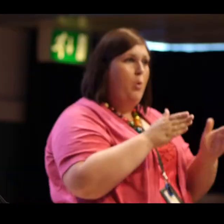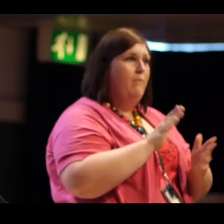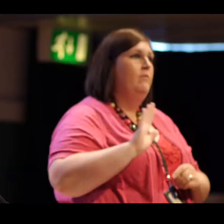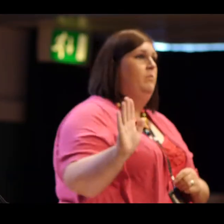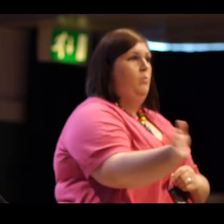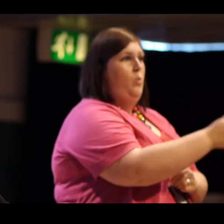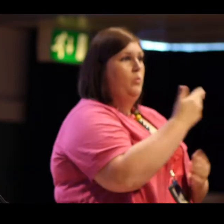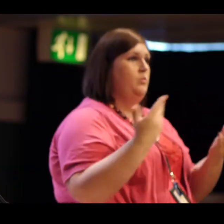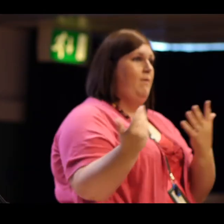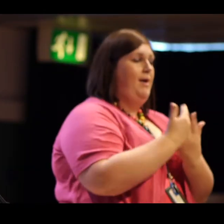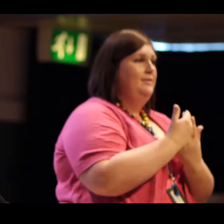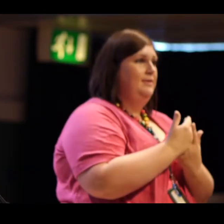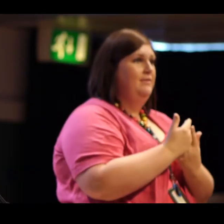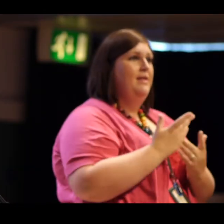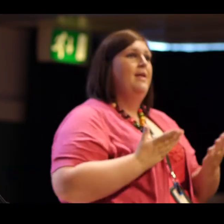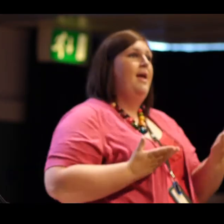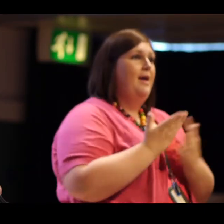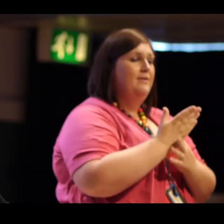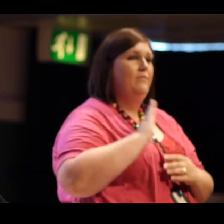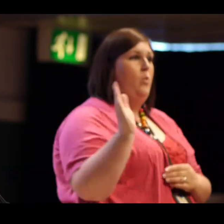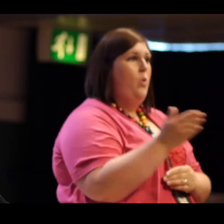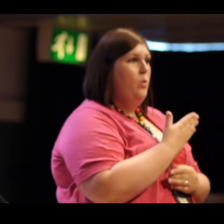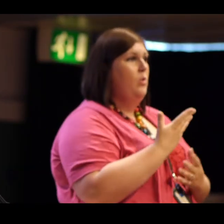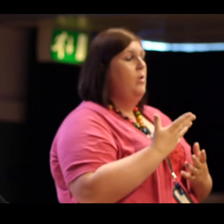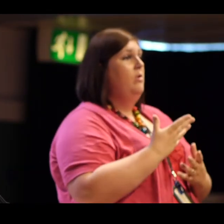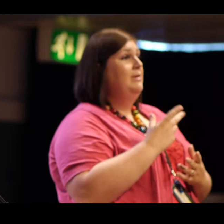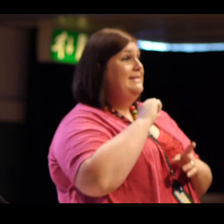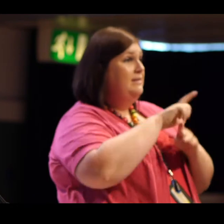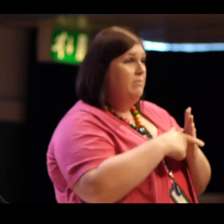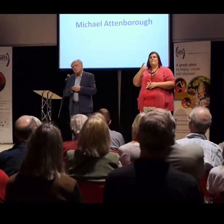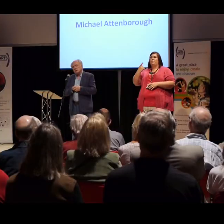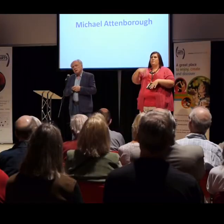"that is accessible for everybody, with or without disability."